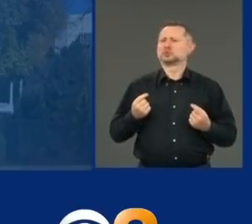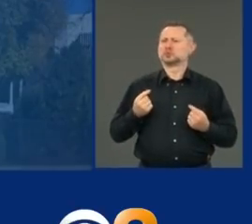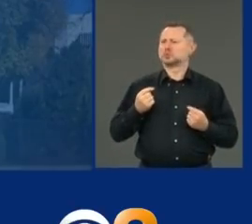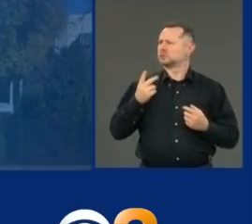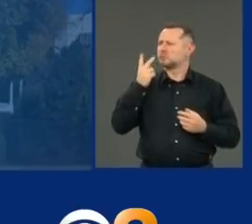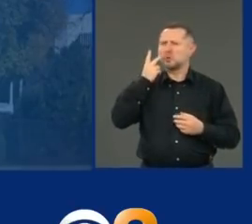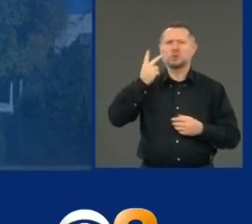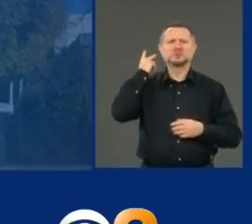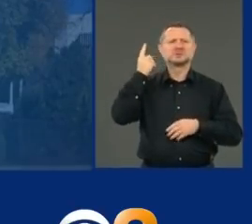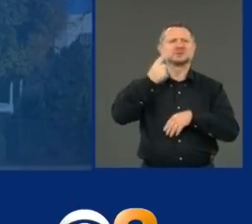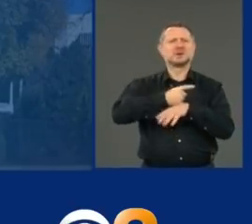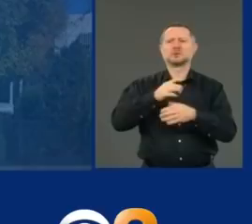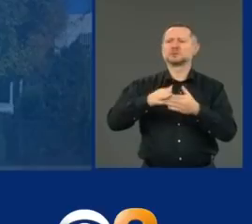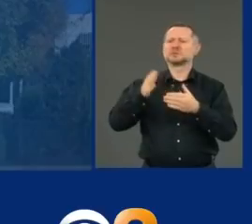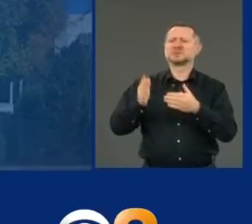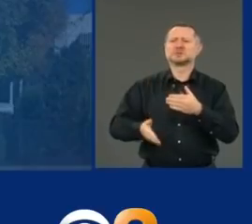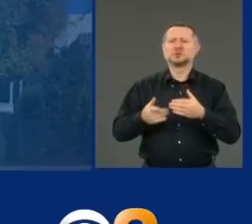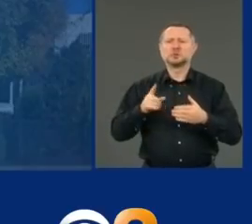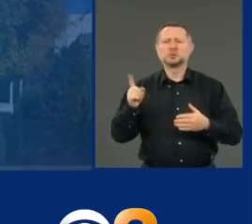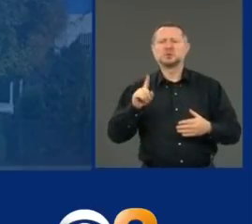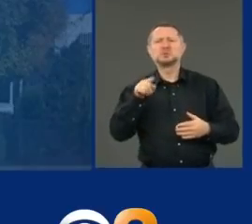LOVED ONES ARE IN OUR THOUGHTS